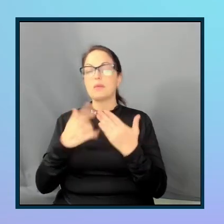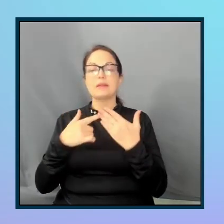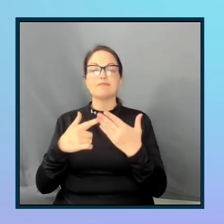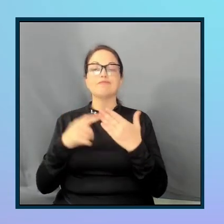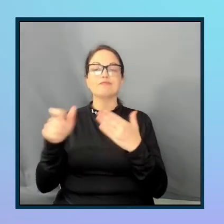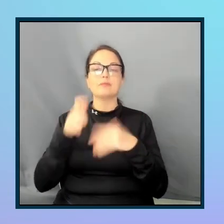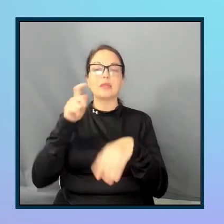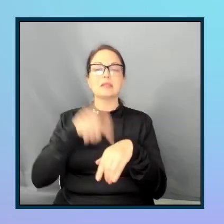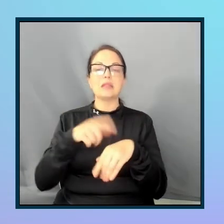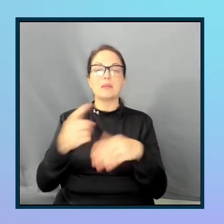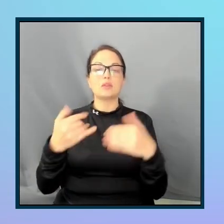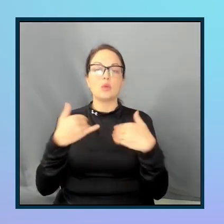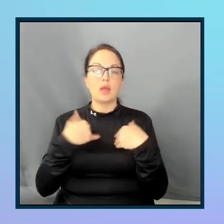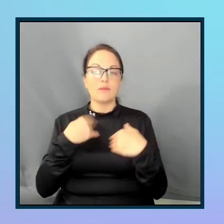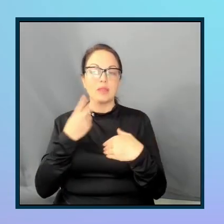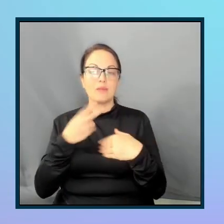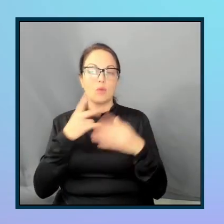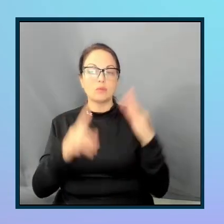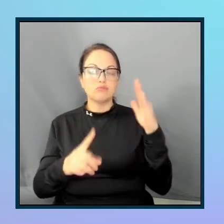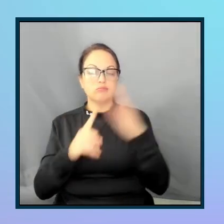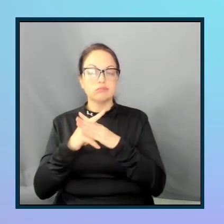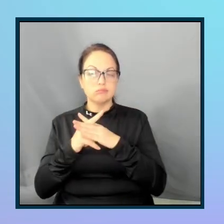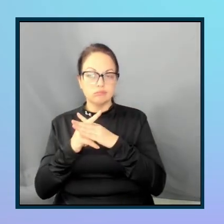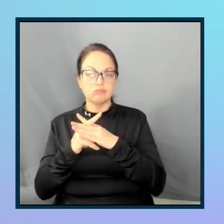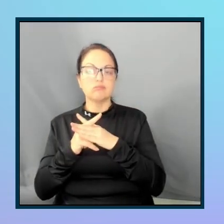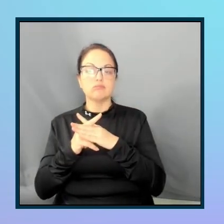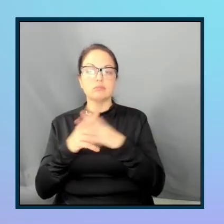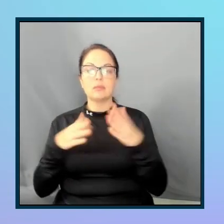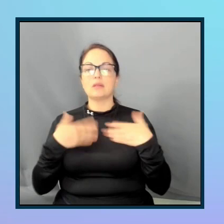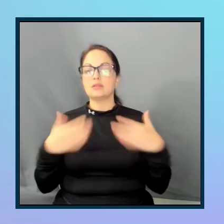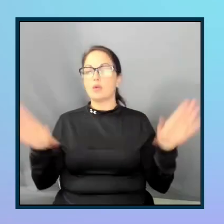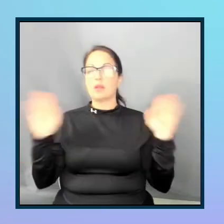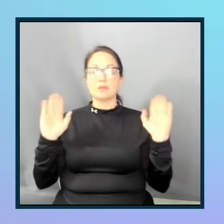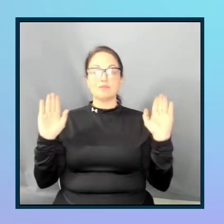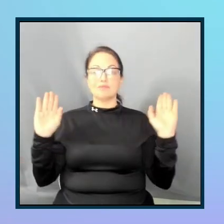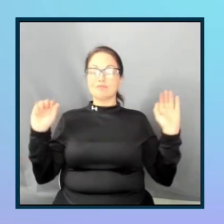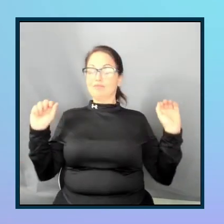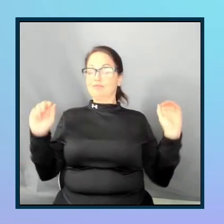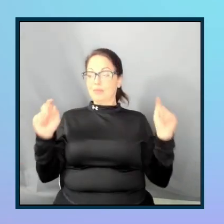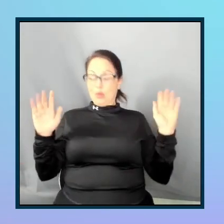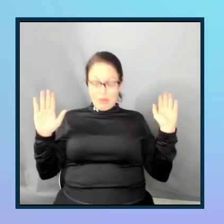that you have that voice come up, surrender to it, say, "Okay, I hear you."